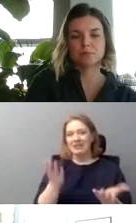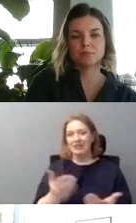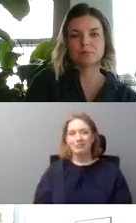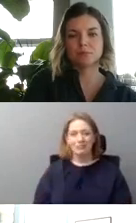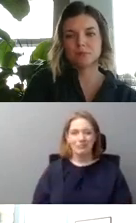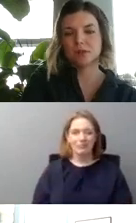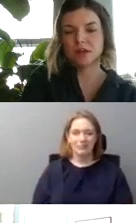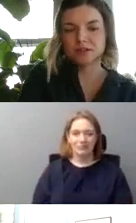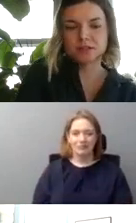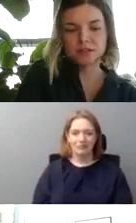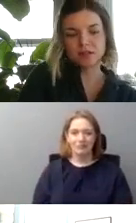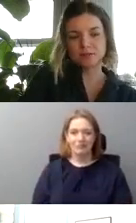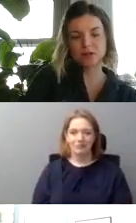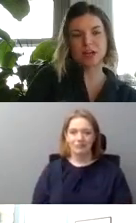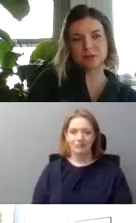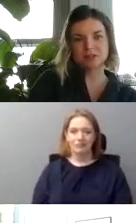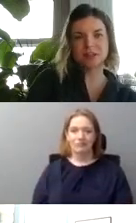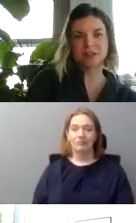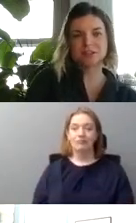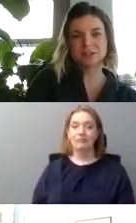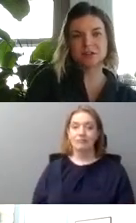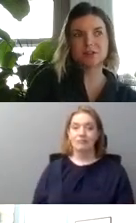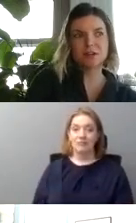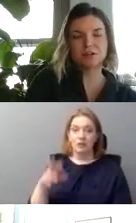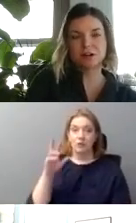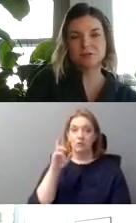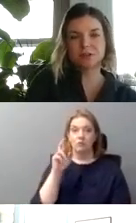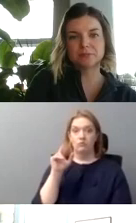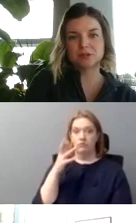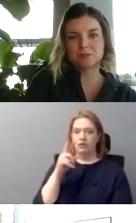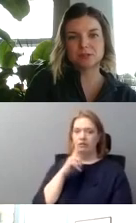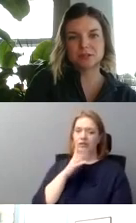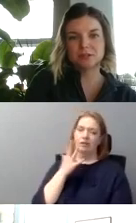R: Yeah that's great, I mean these sites are so incredible for community building.